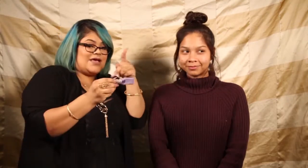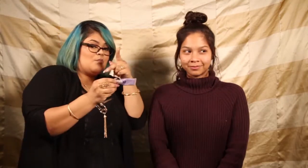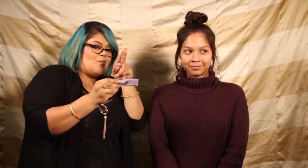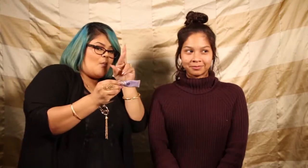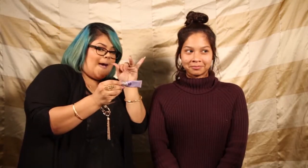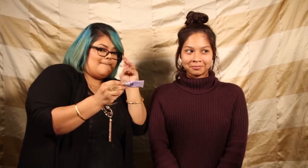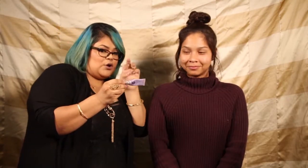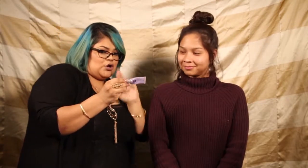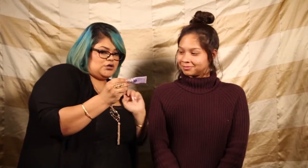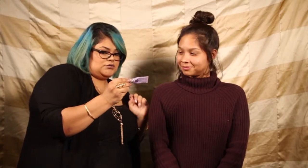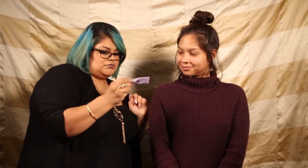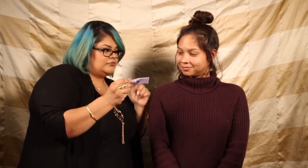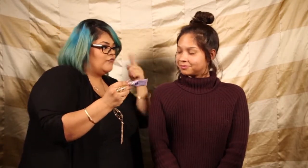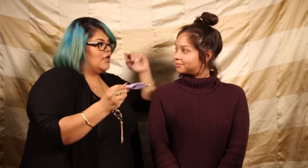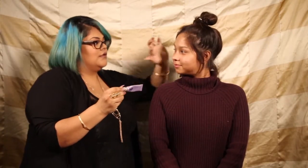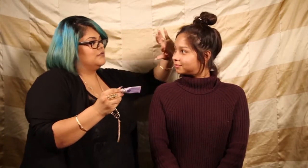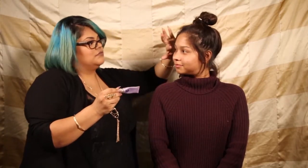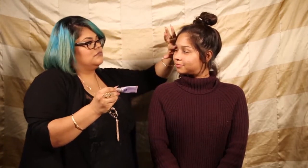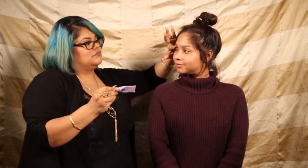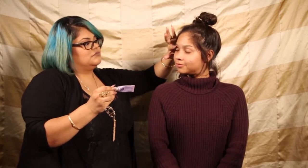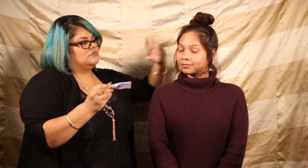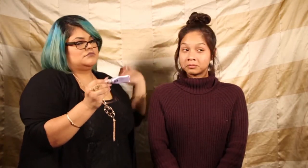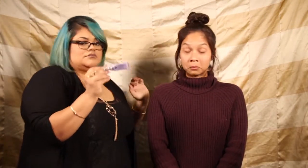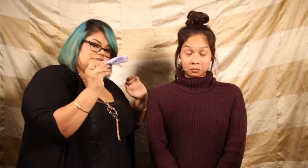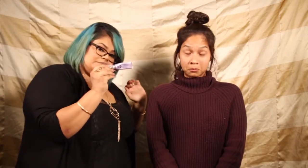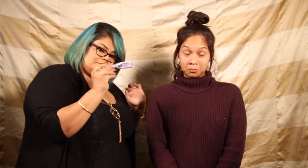this is primer for eye lid